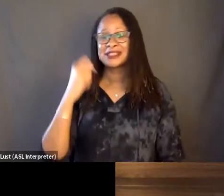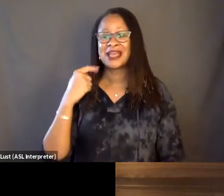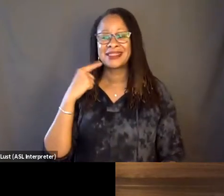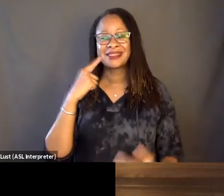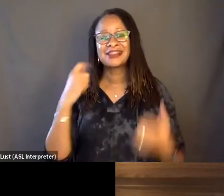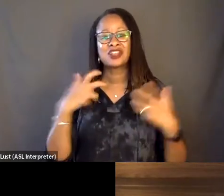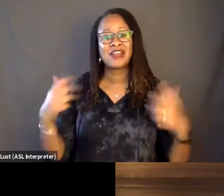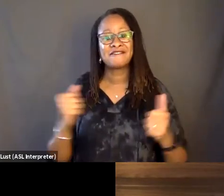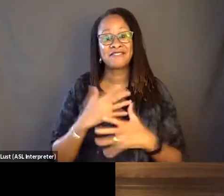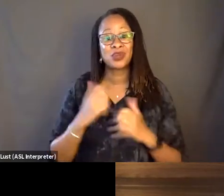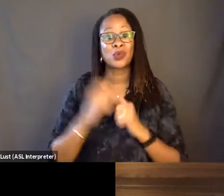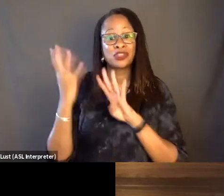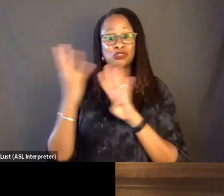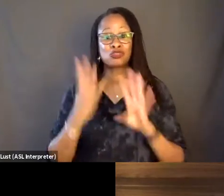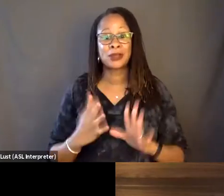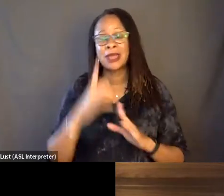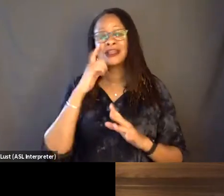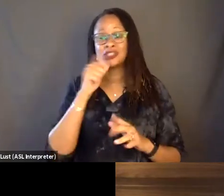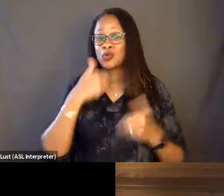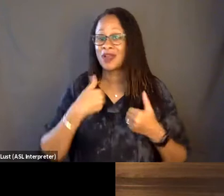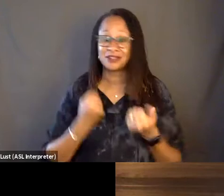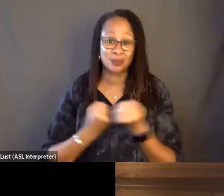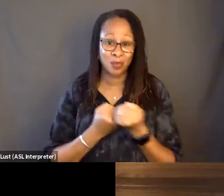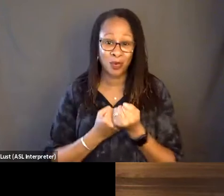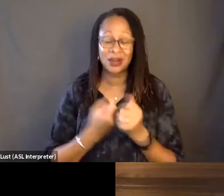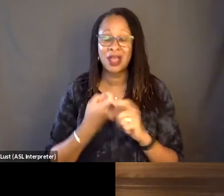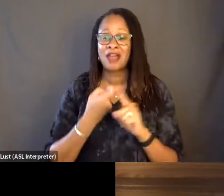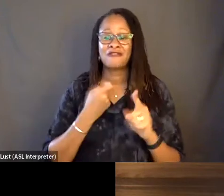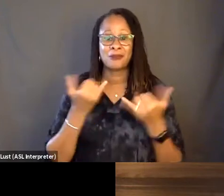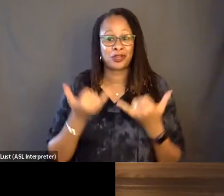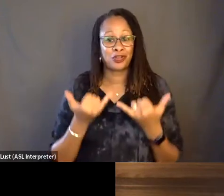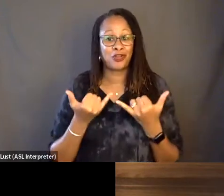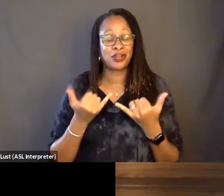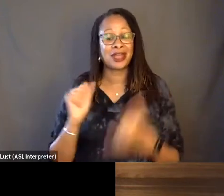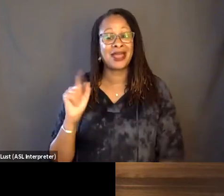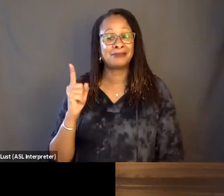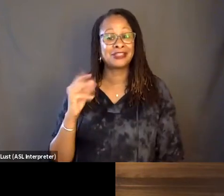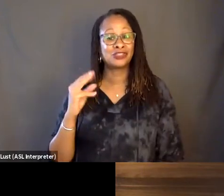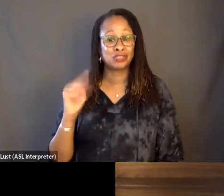as well, because they're not getting support from the current administration in putting